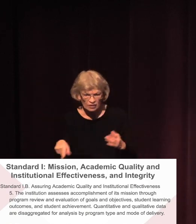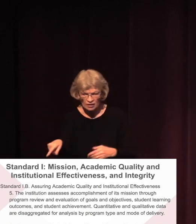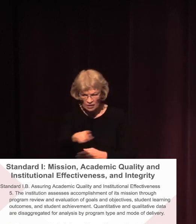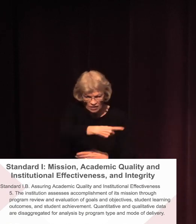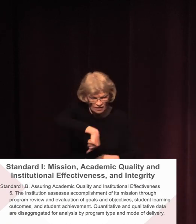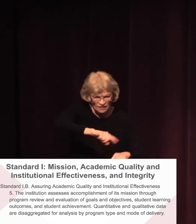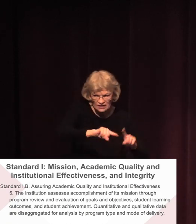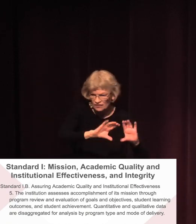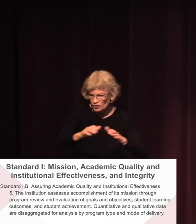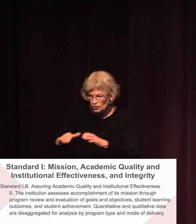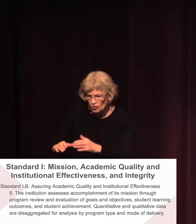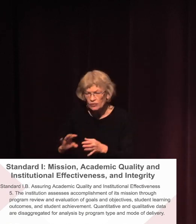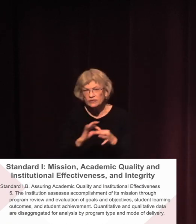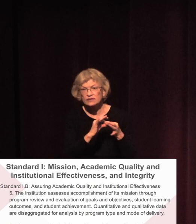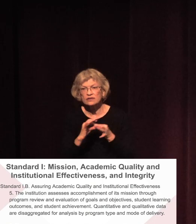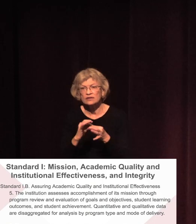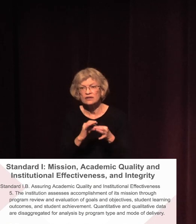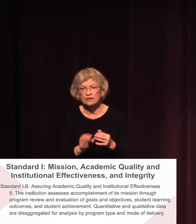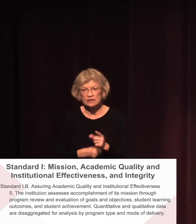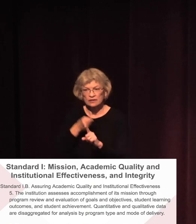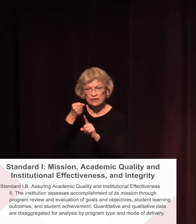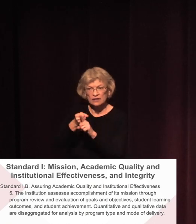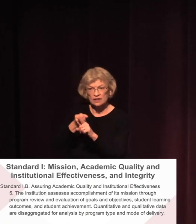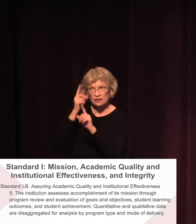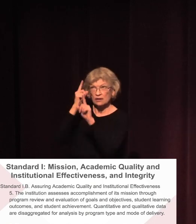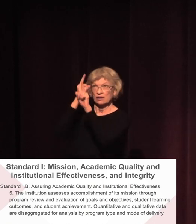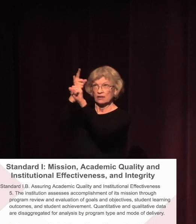How he foster the partnership between our constituent groups and how we promote the collective and shared vision